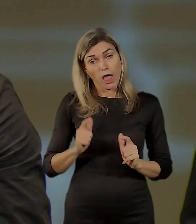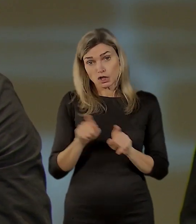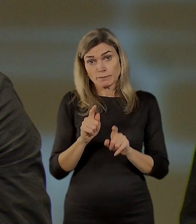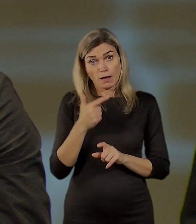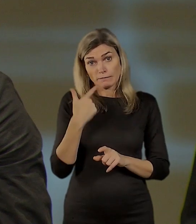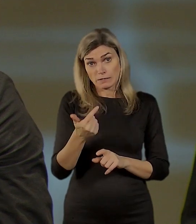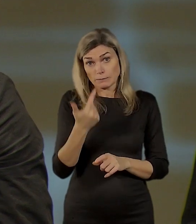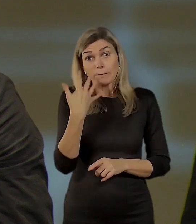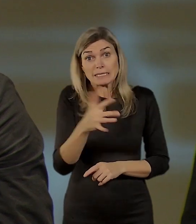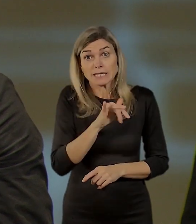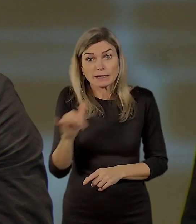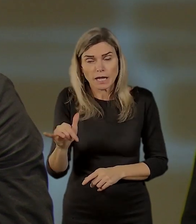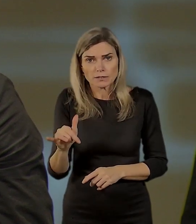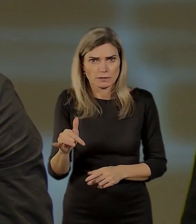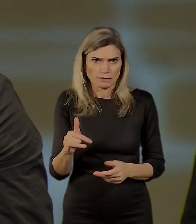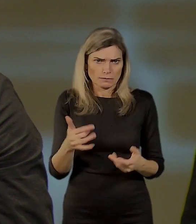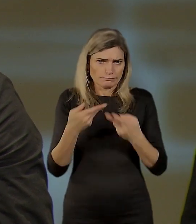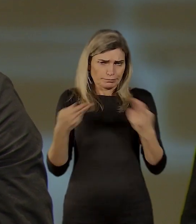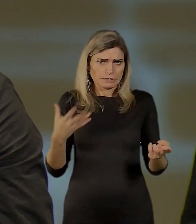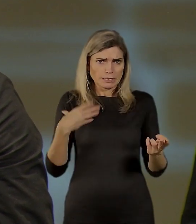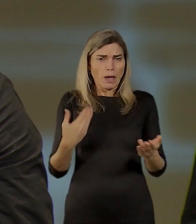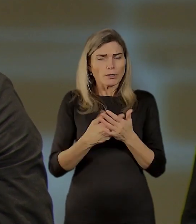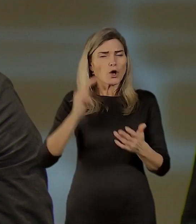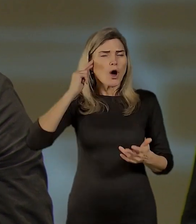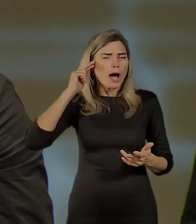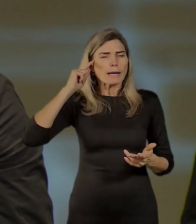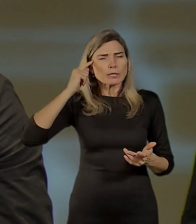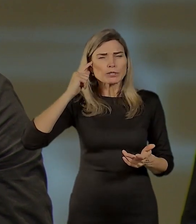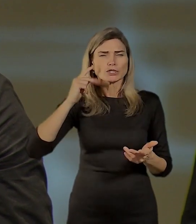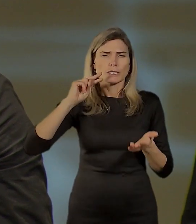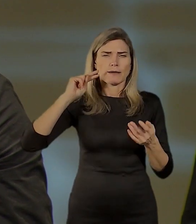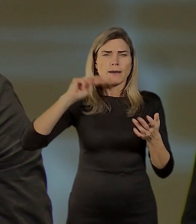I will ask for a microphone here in the second row. I think Štěpán somewhere there... And over there! Excuse me, the gentleman here announced himself, I nodded him off.